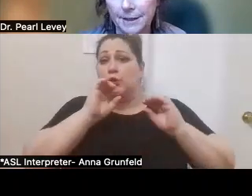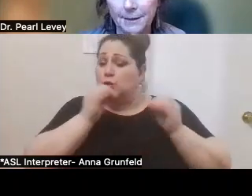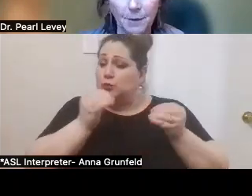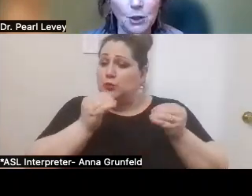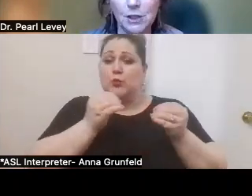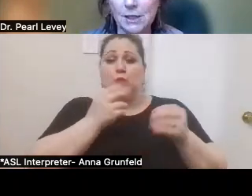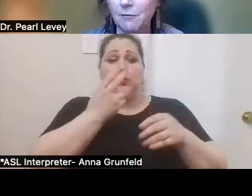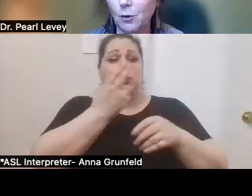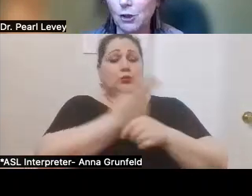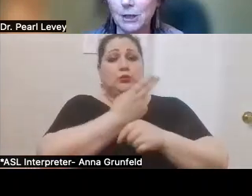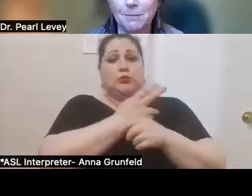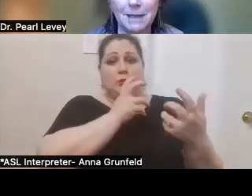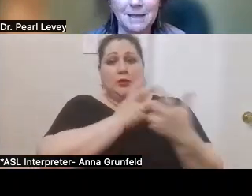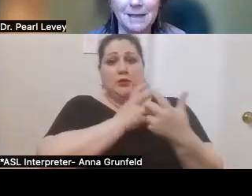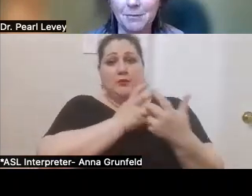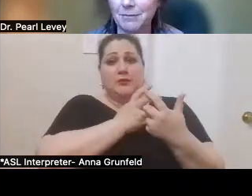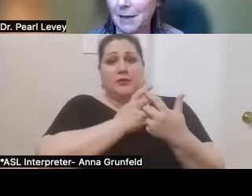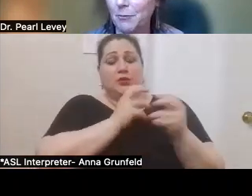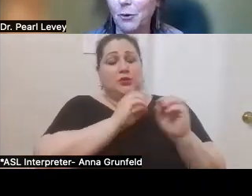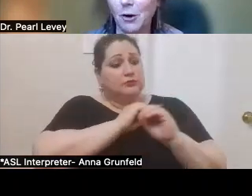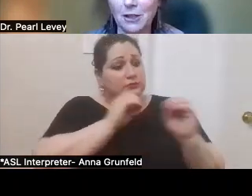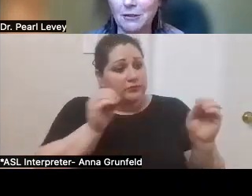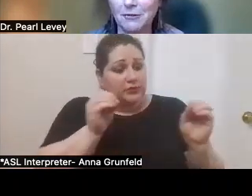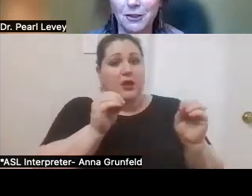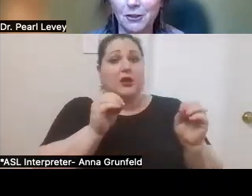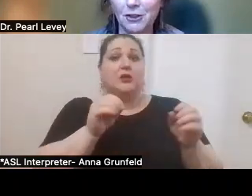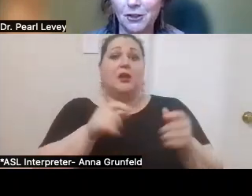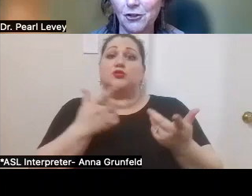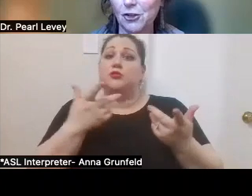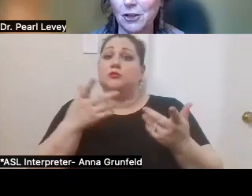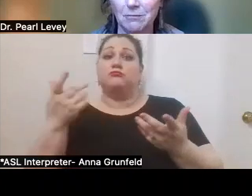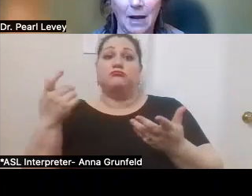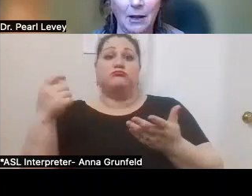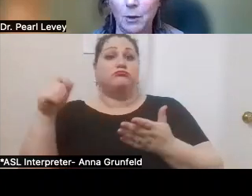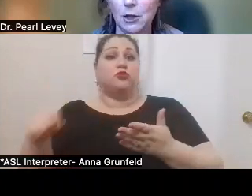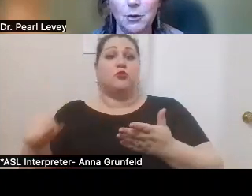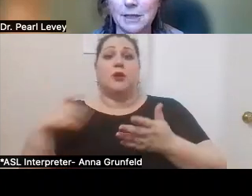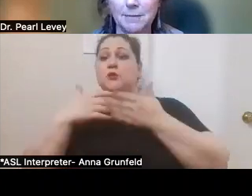which is unfortunate, but it's their prerogative, you know, to choose how they want to do it.